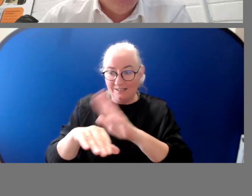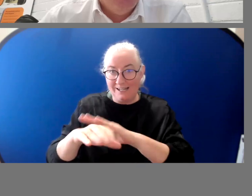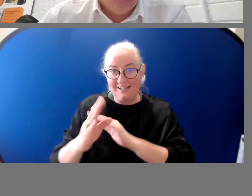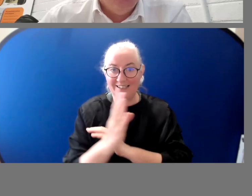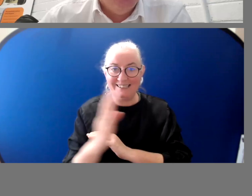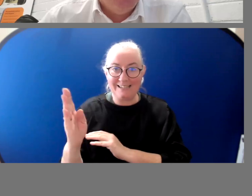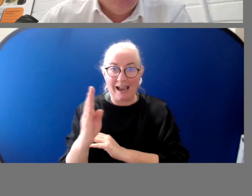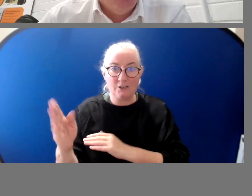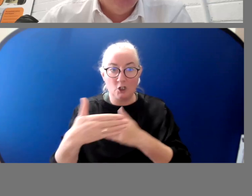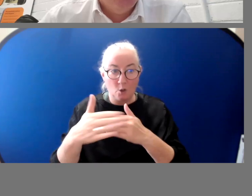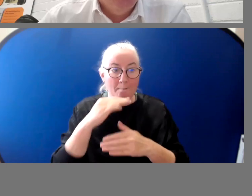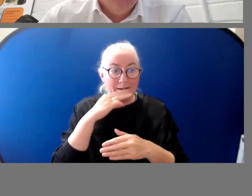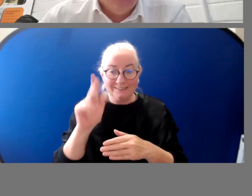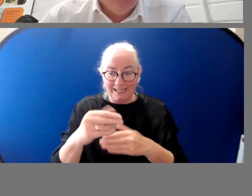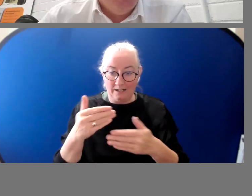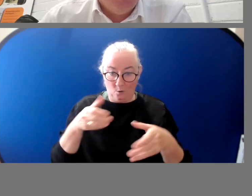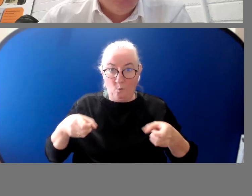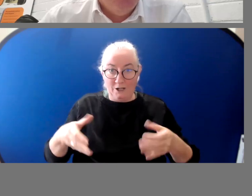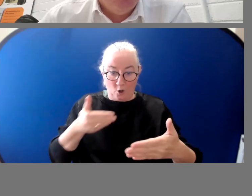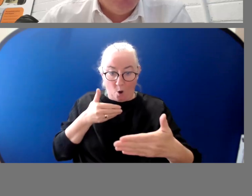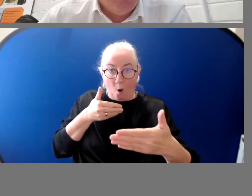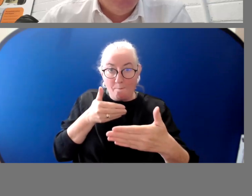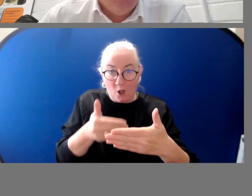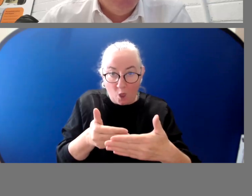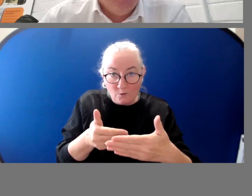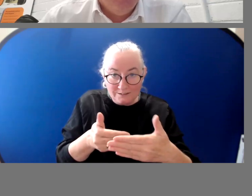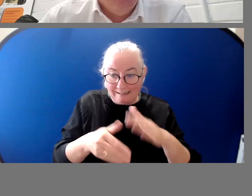allows the wheelchair user to get up close so that they can actually put their hand on the on the